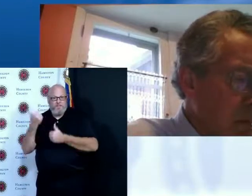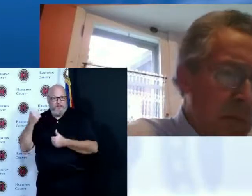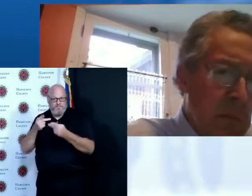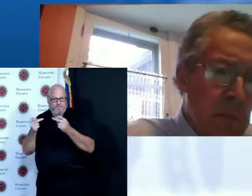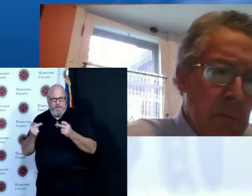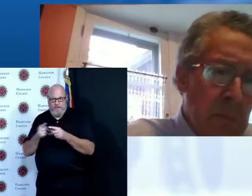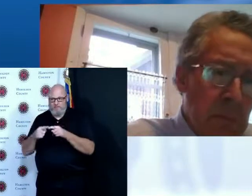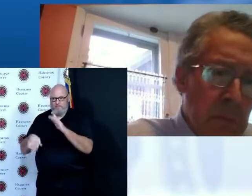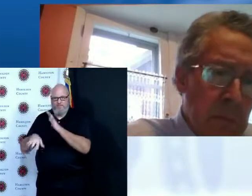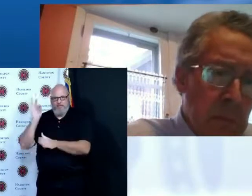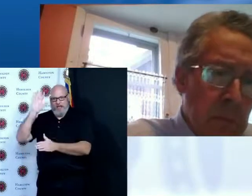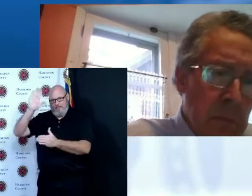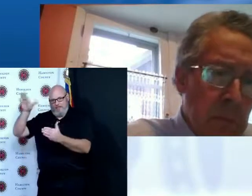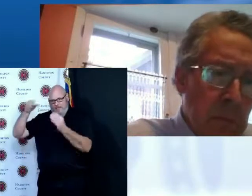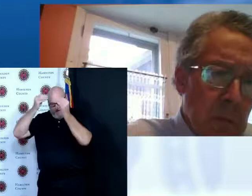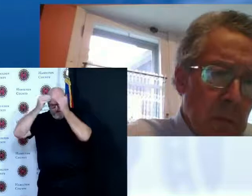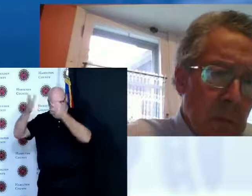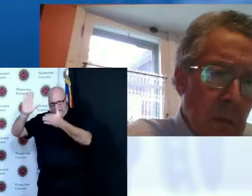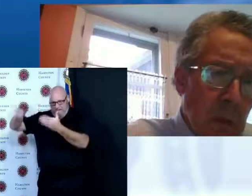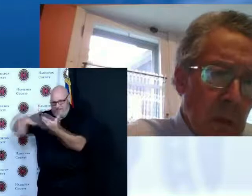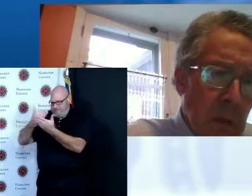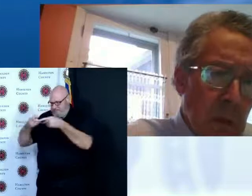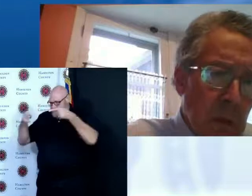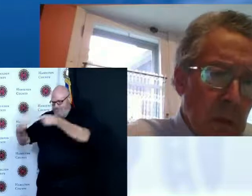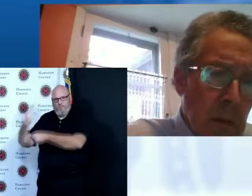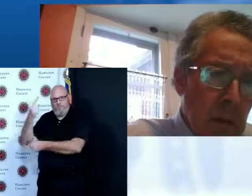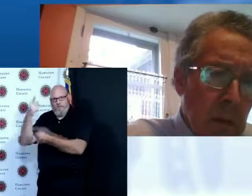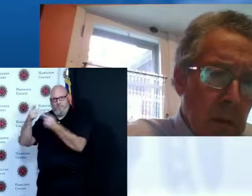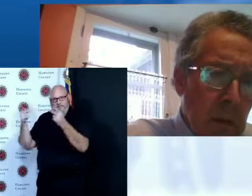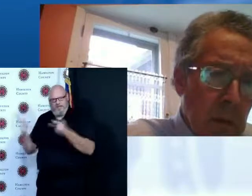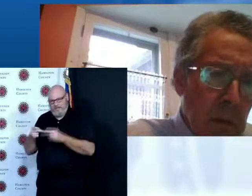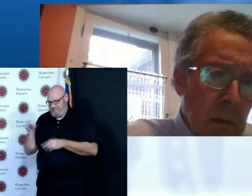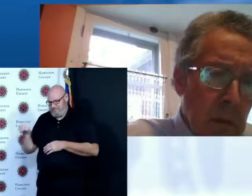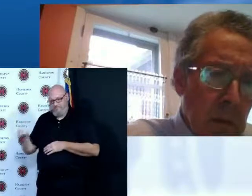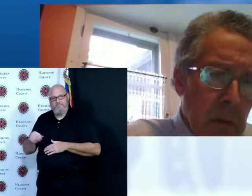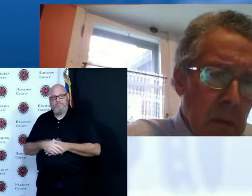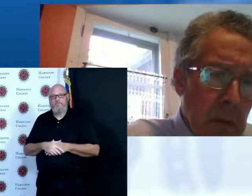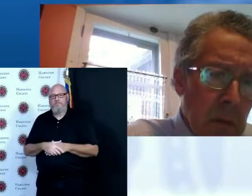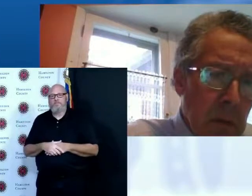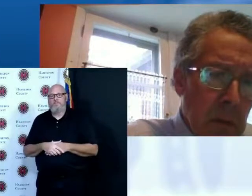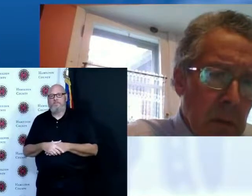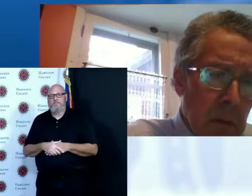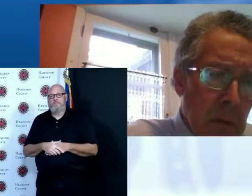look to those icons and choose a couple of them I would encourage people to choose more than one